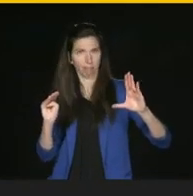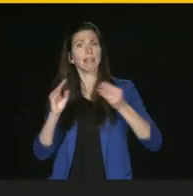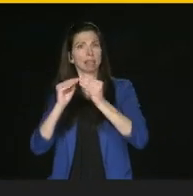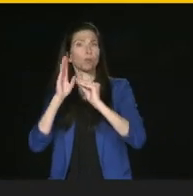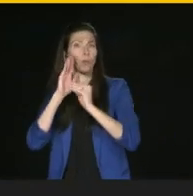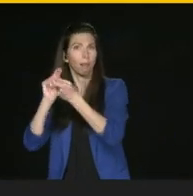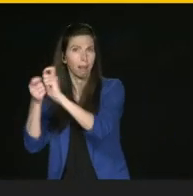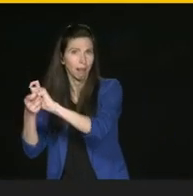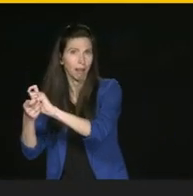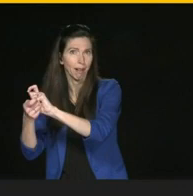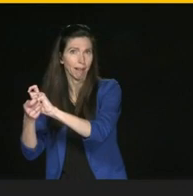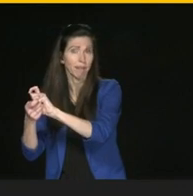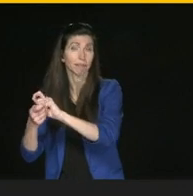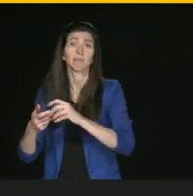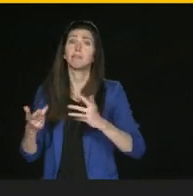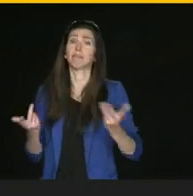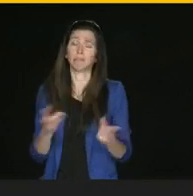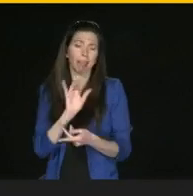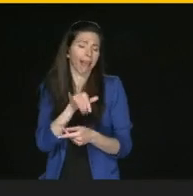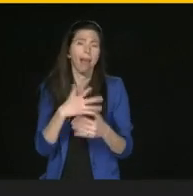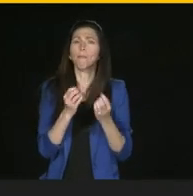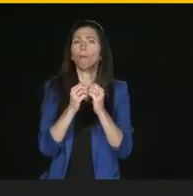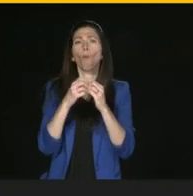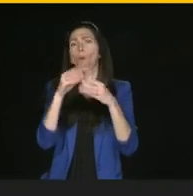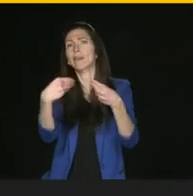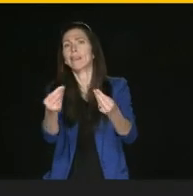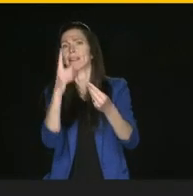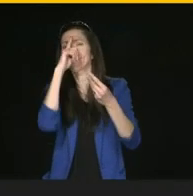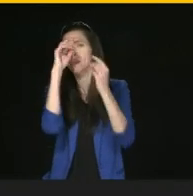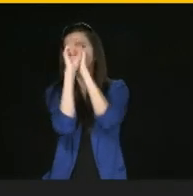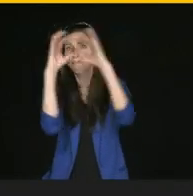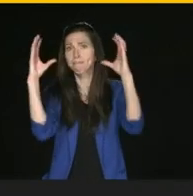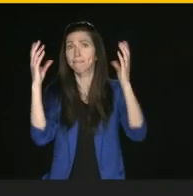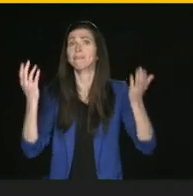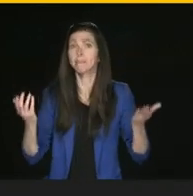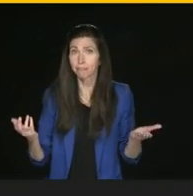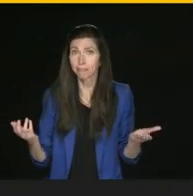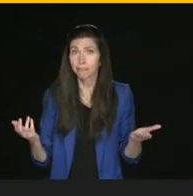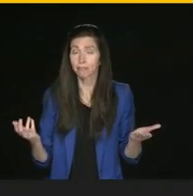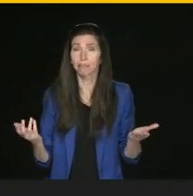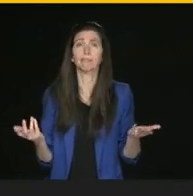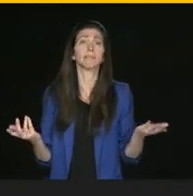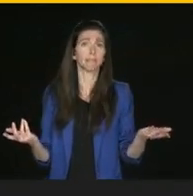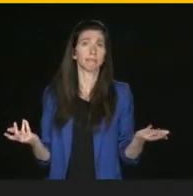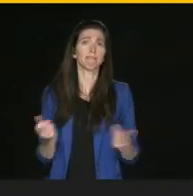THAT Y AXIS.